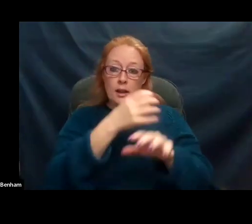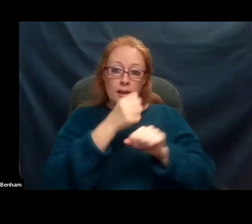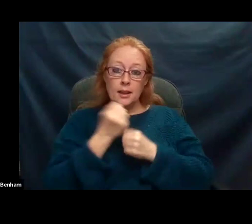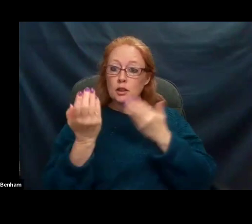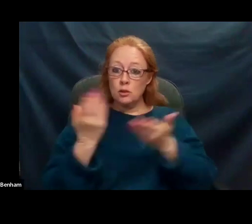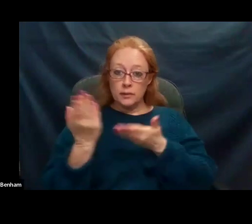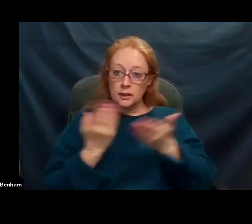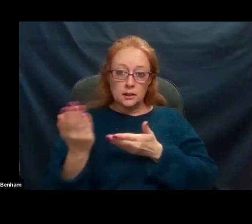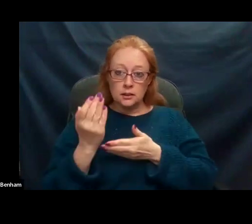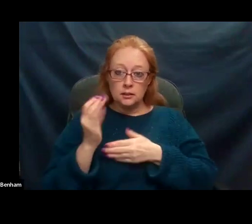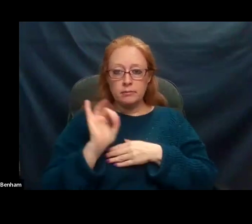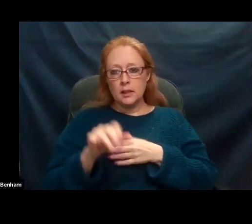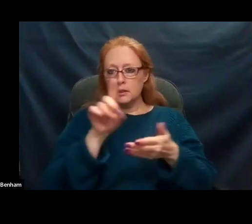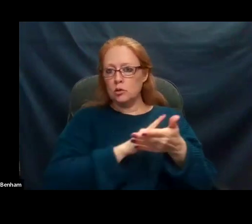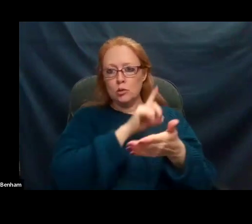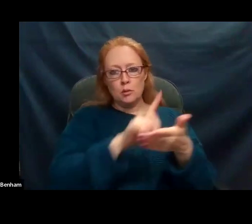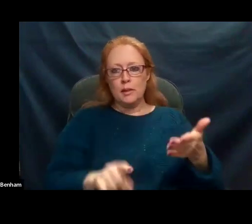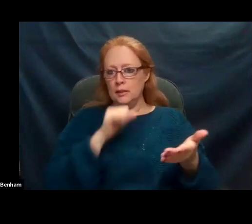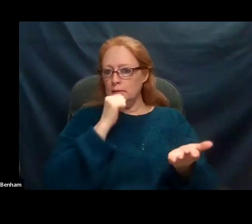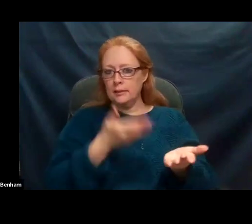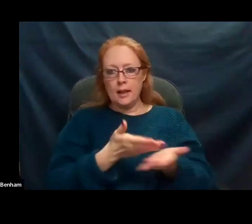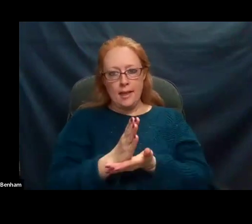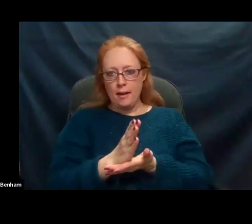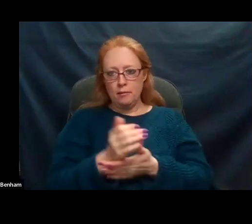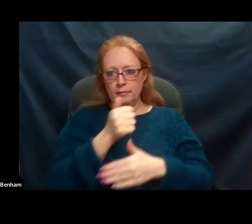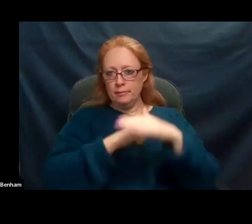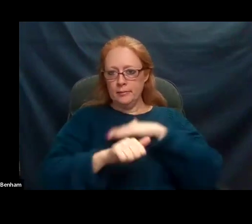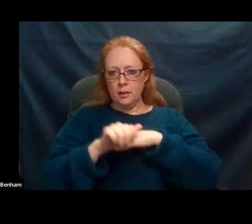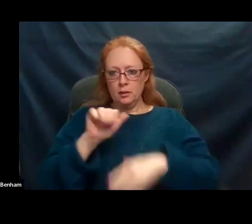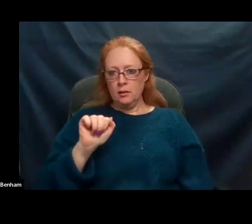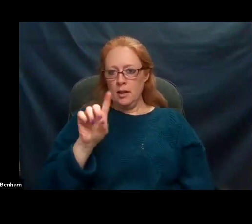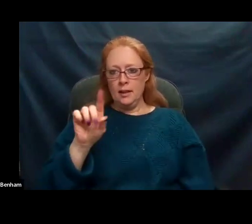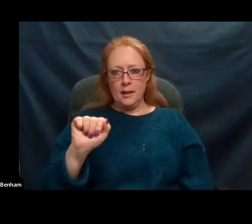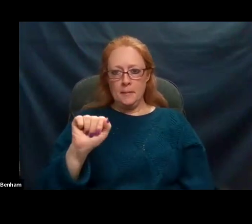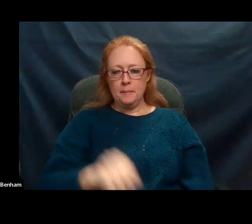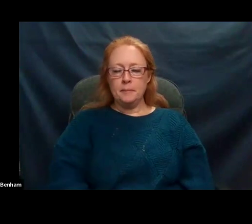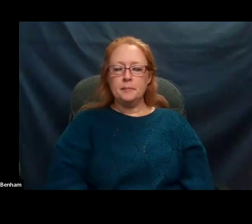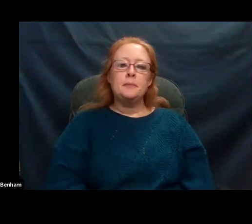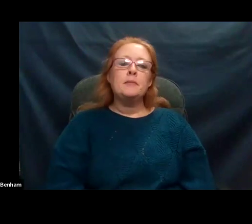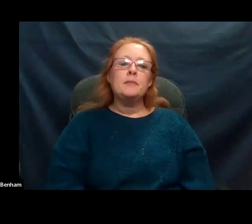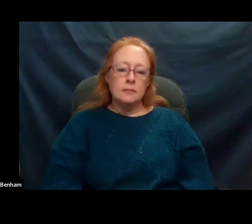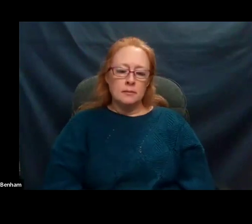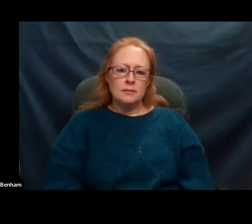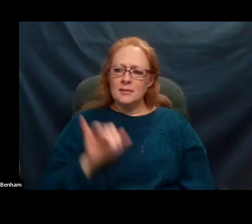Because they can get institutions today they can get services they need. And that is discrimination.